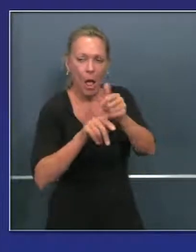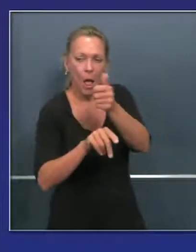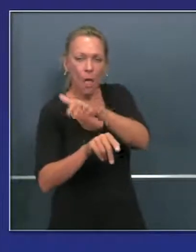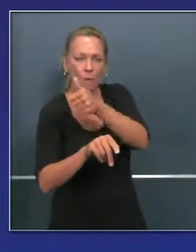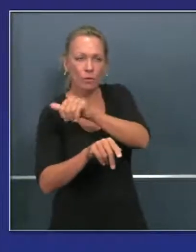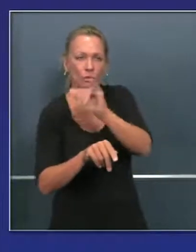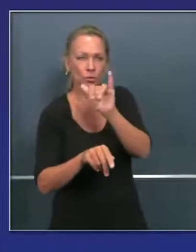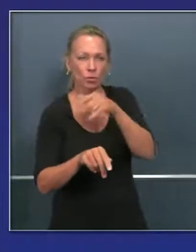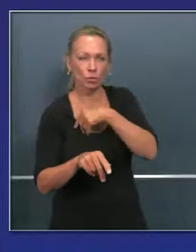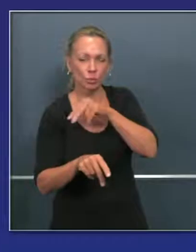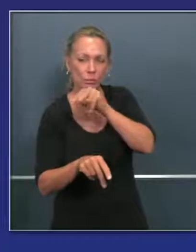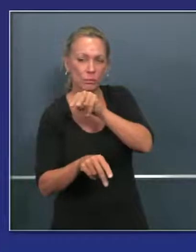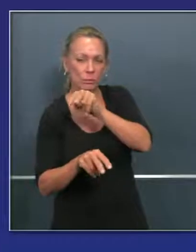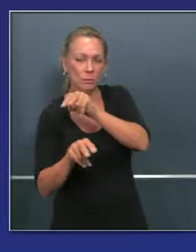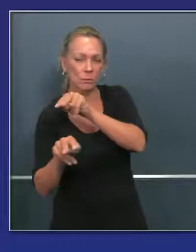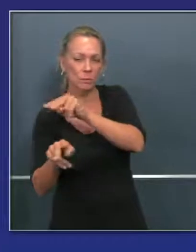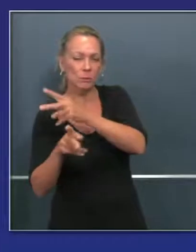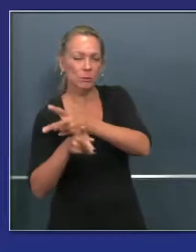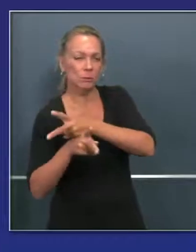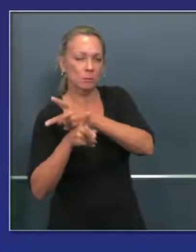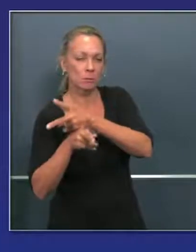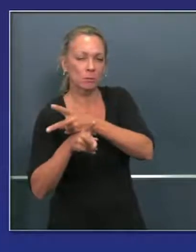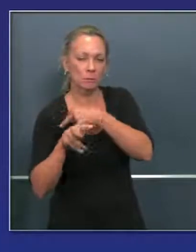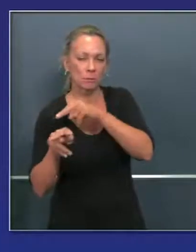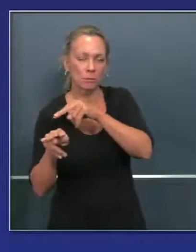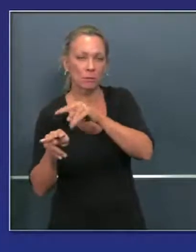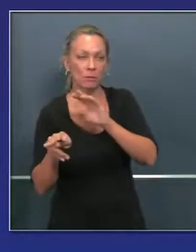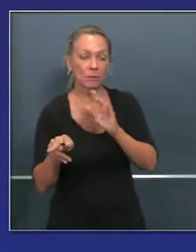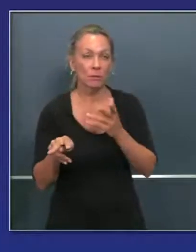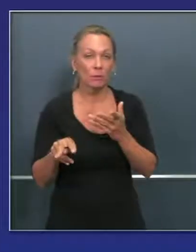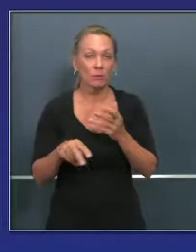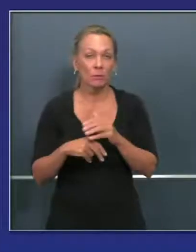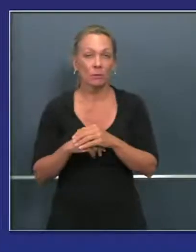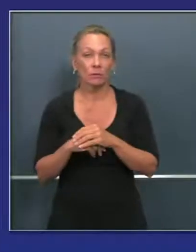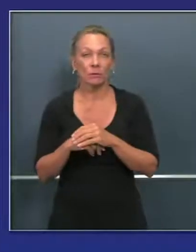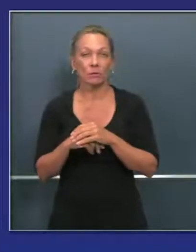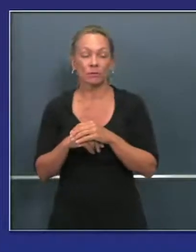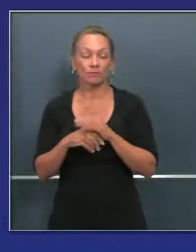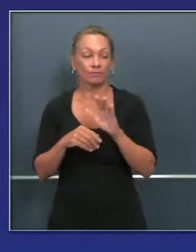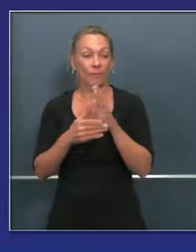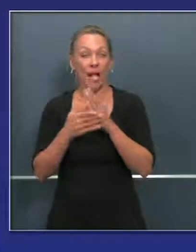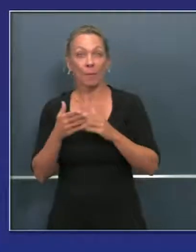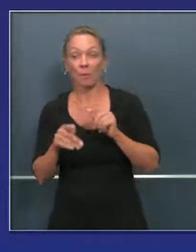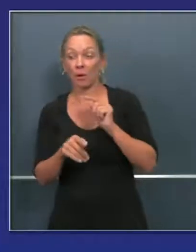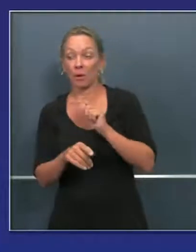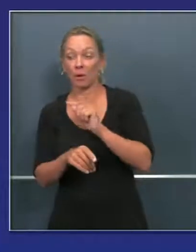in partnership with the health officials in those counties to consider similar guidance and to the